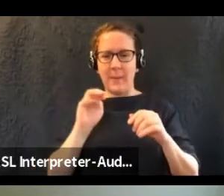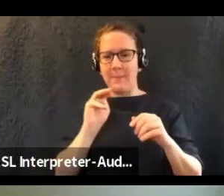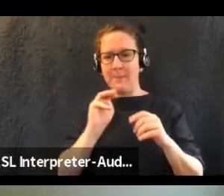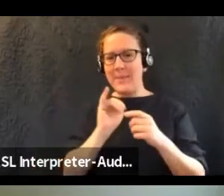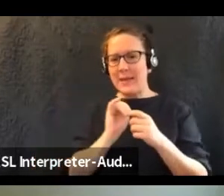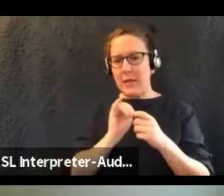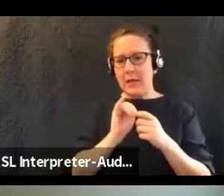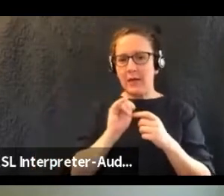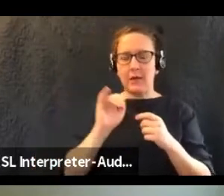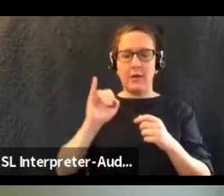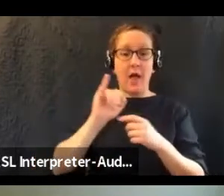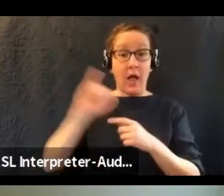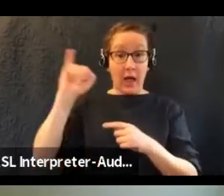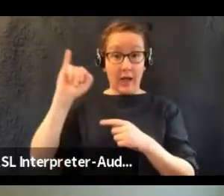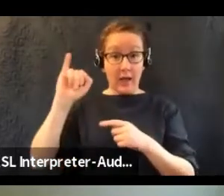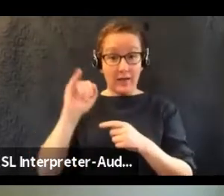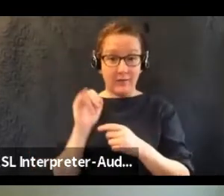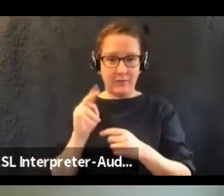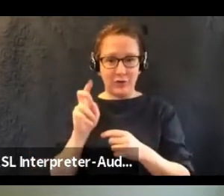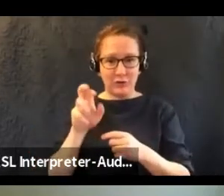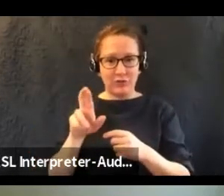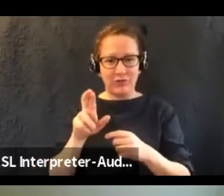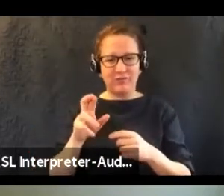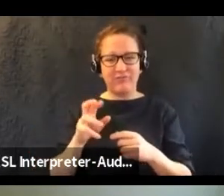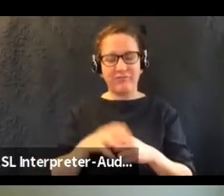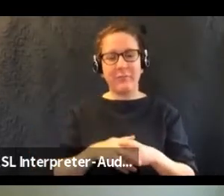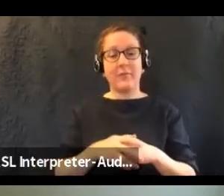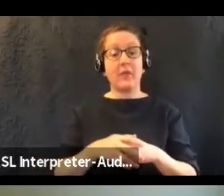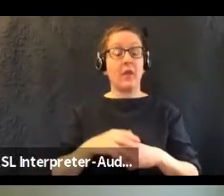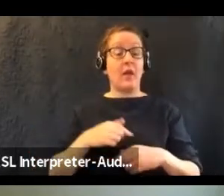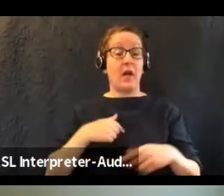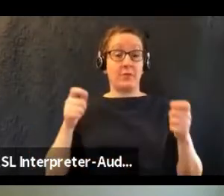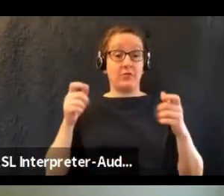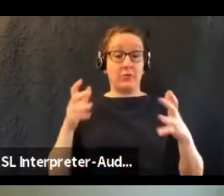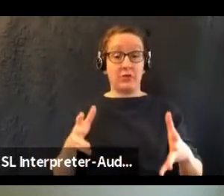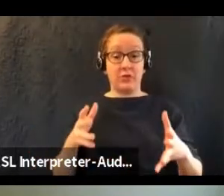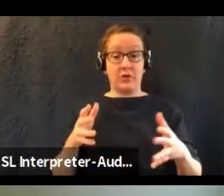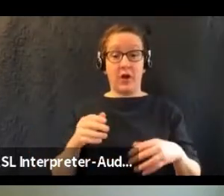And I'm the Director of accessible education services at Willamette University.